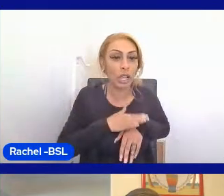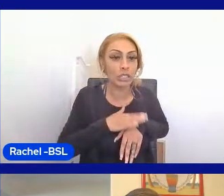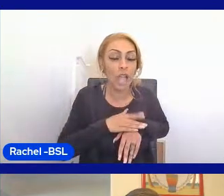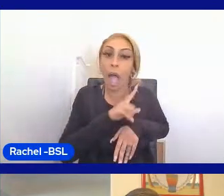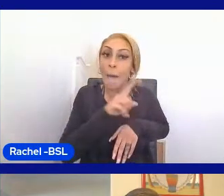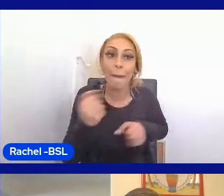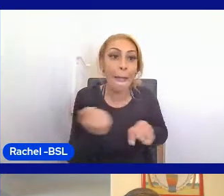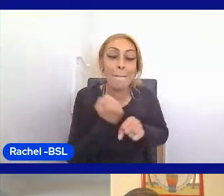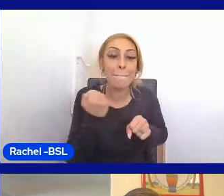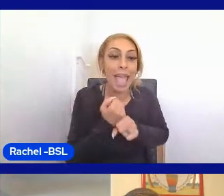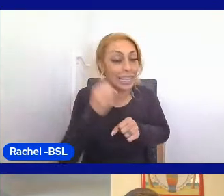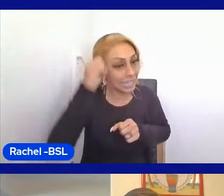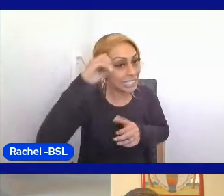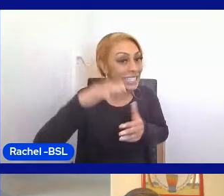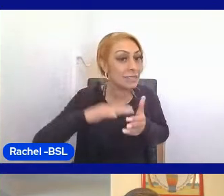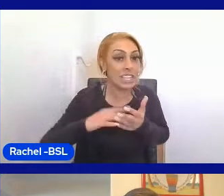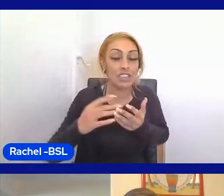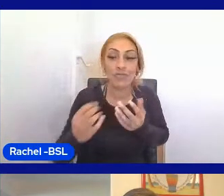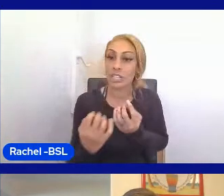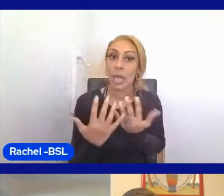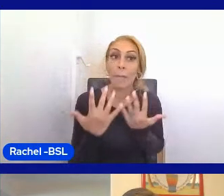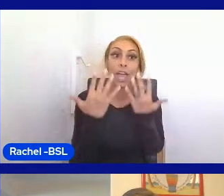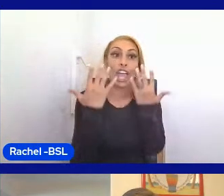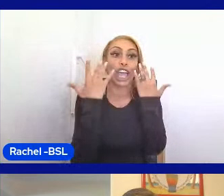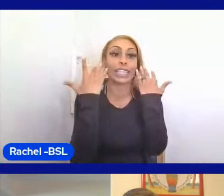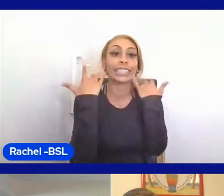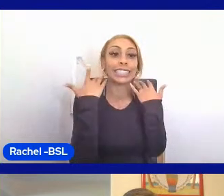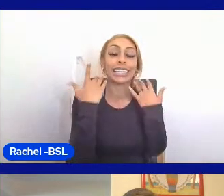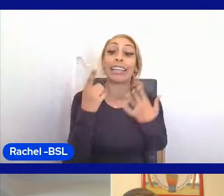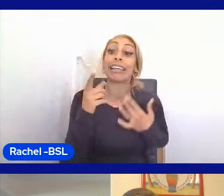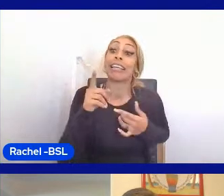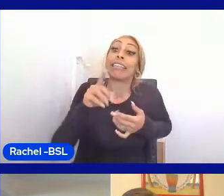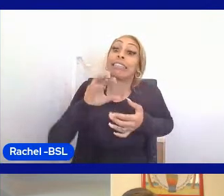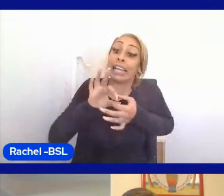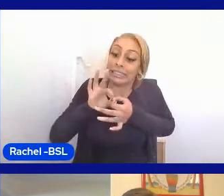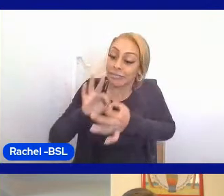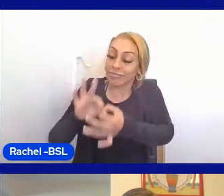asking. So, when we sat down and thought about what else